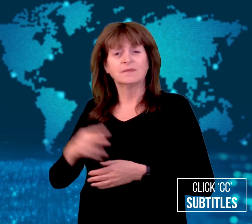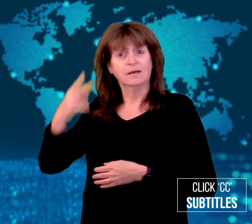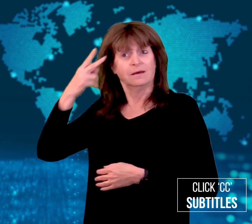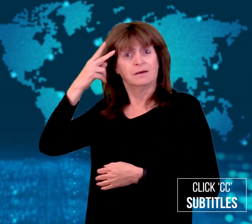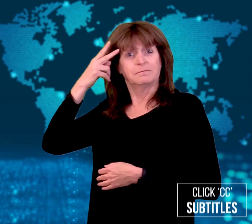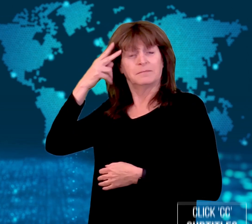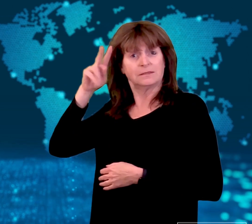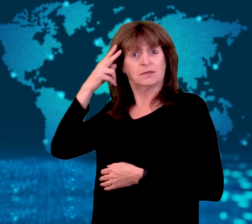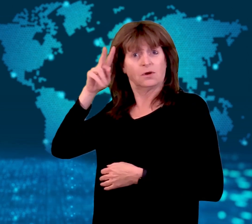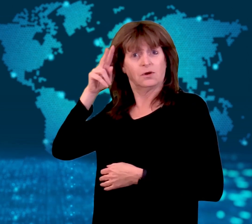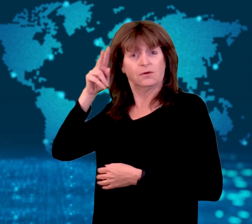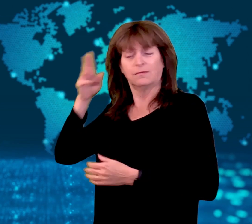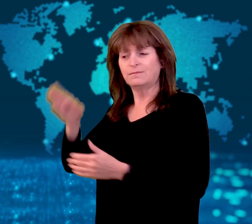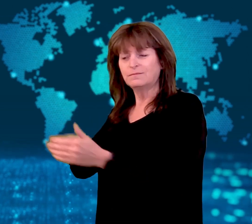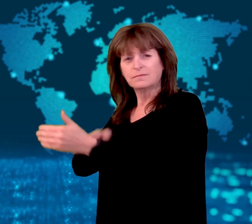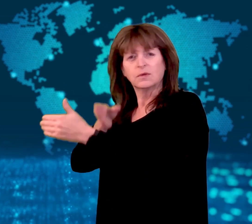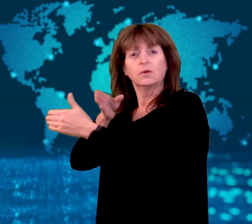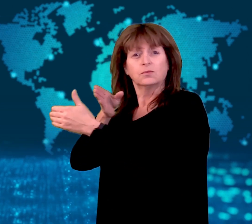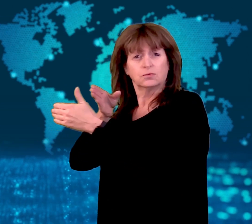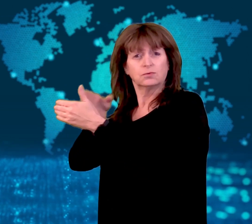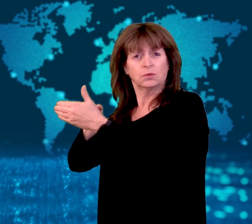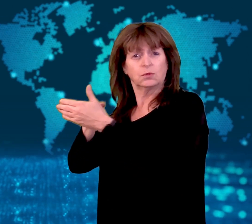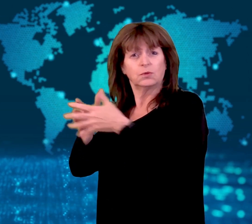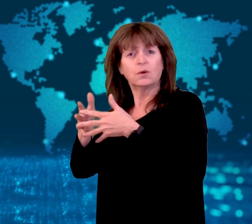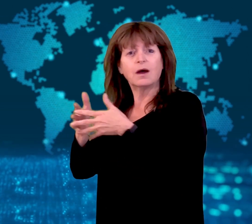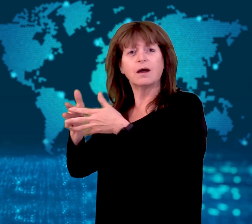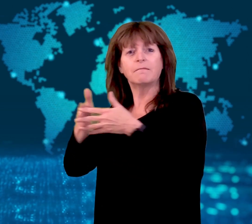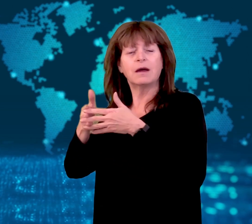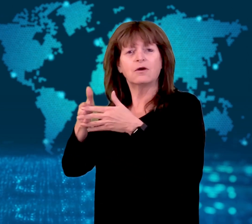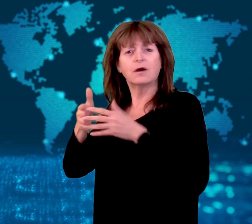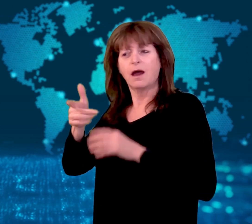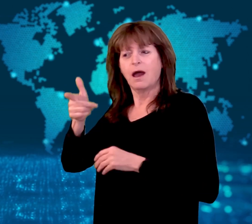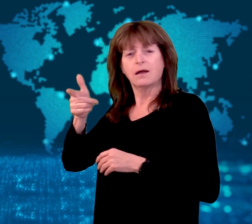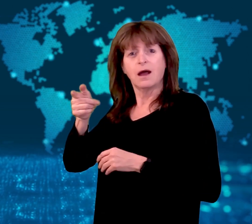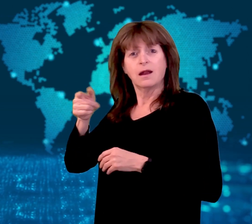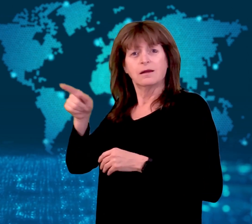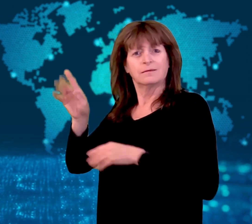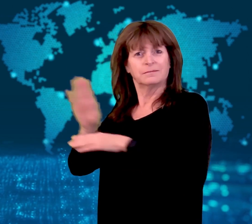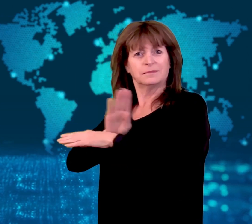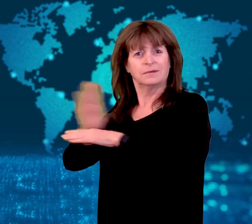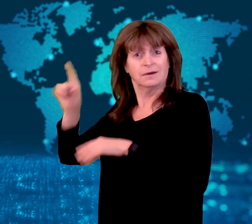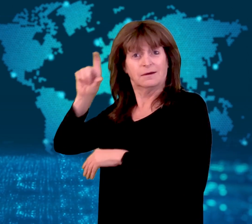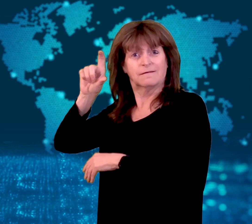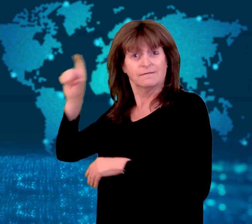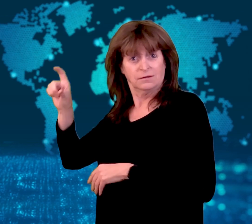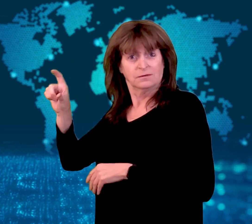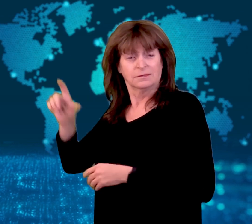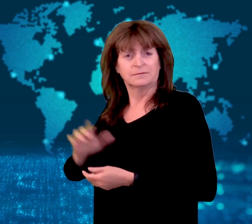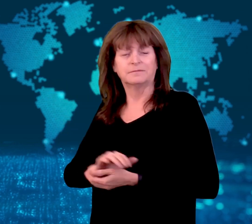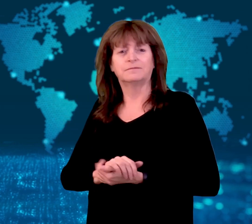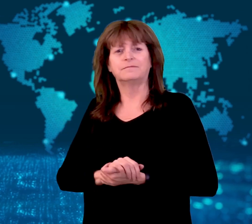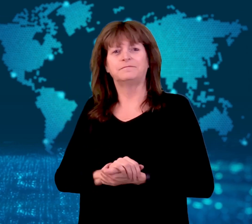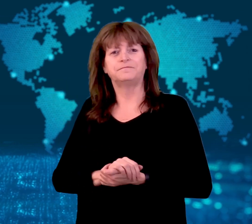Suing US gun manufacturers